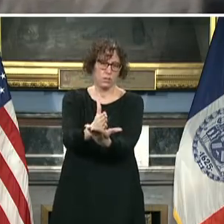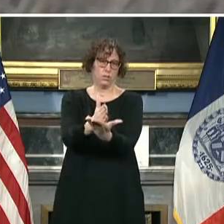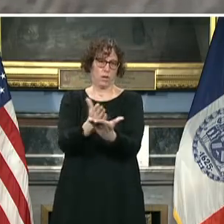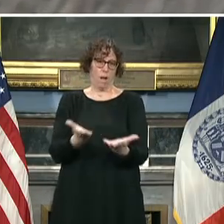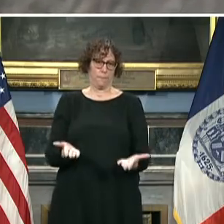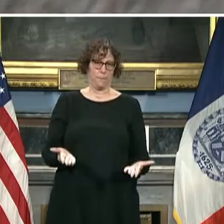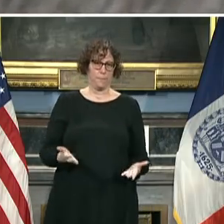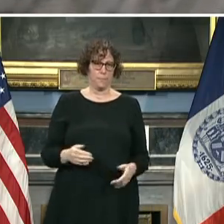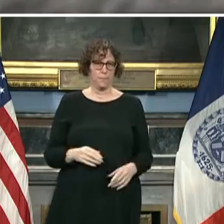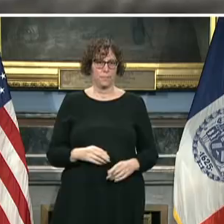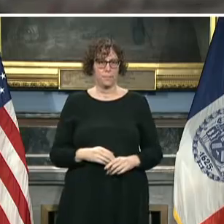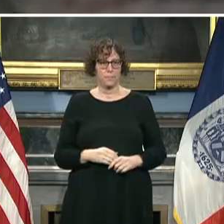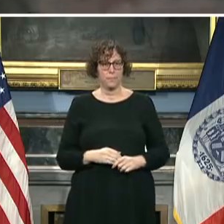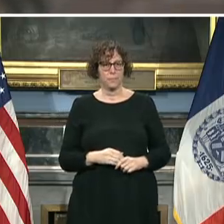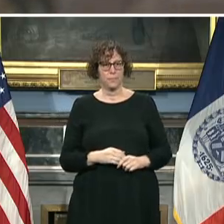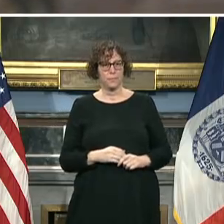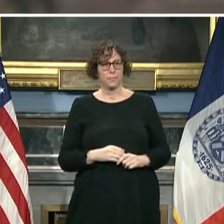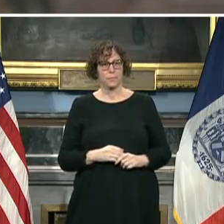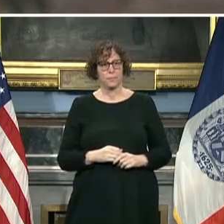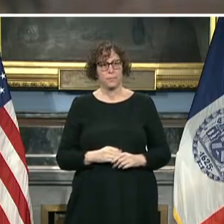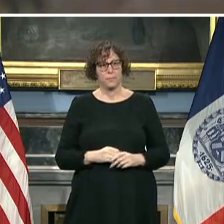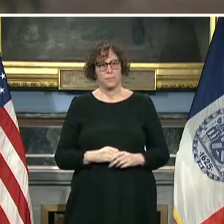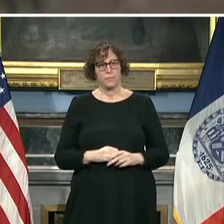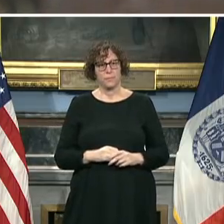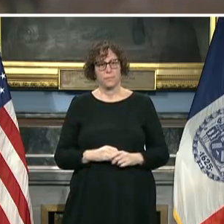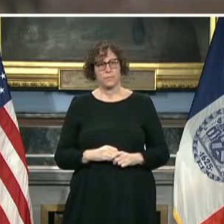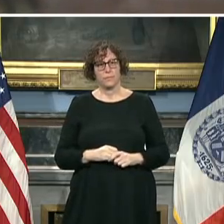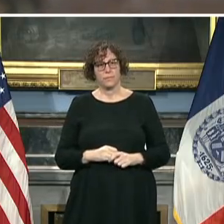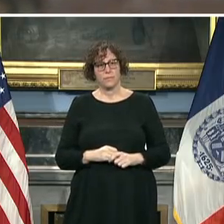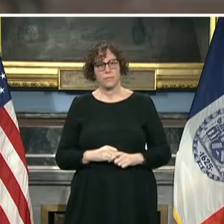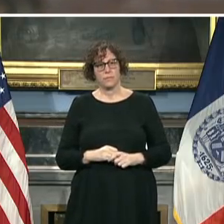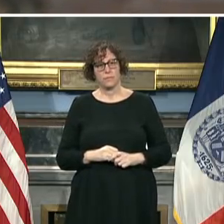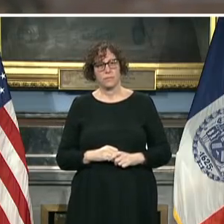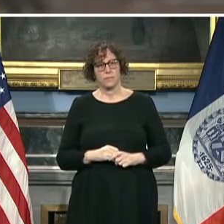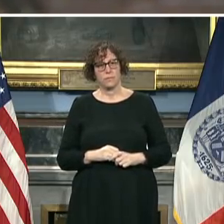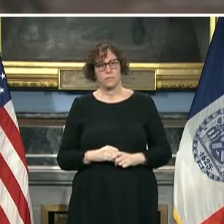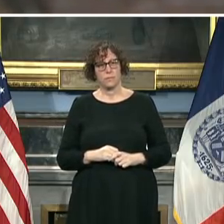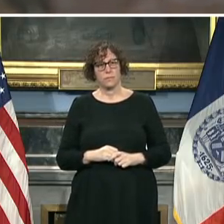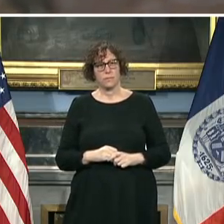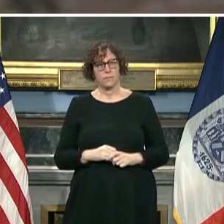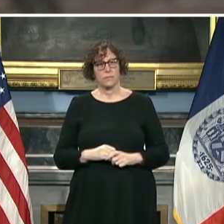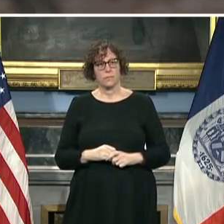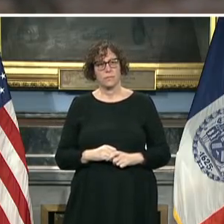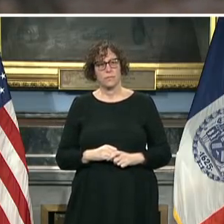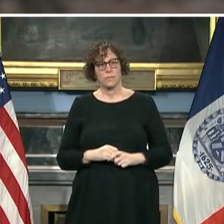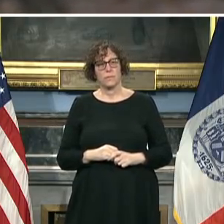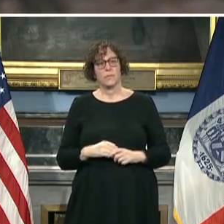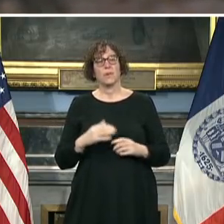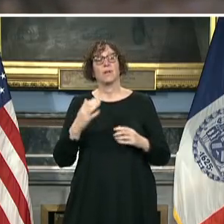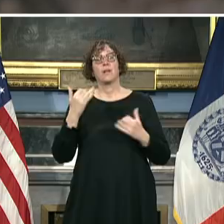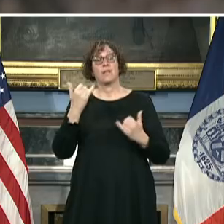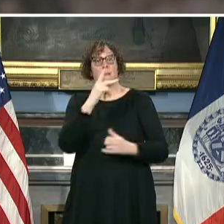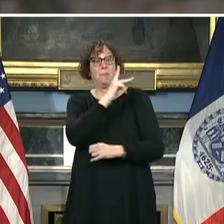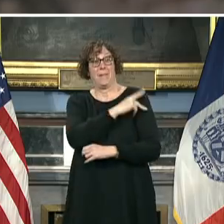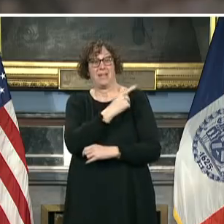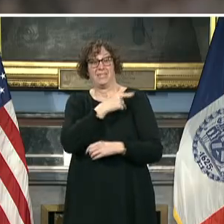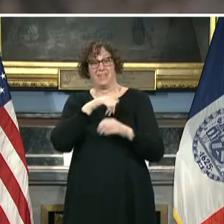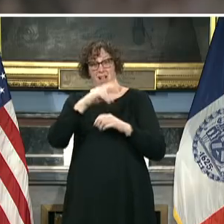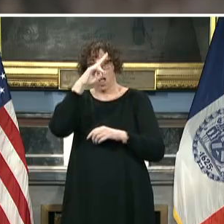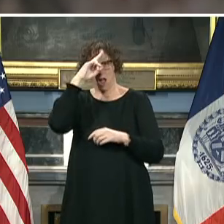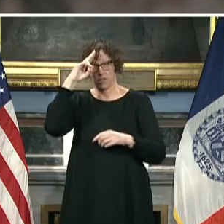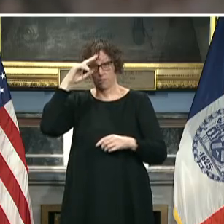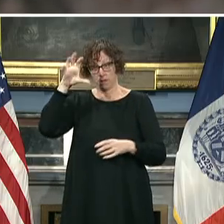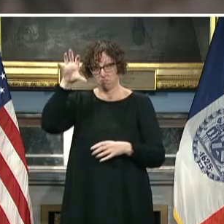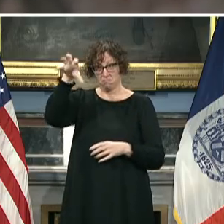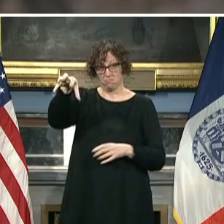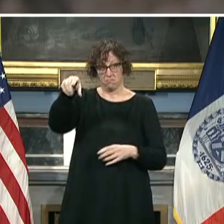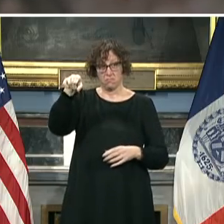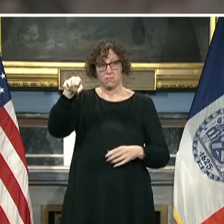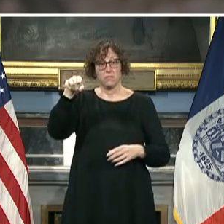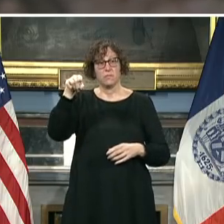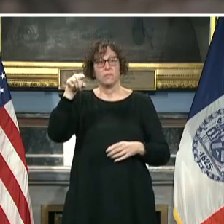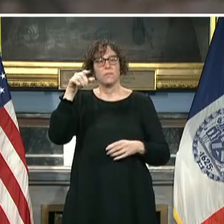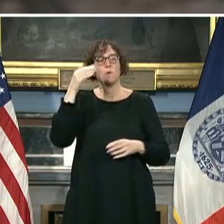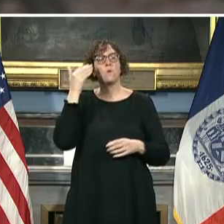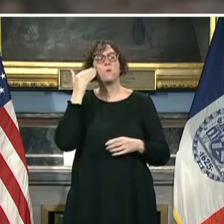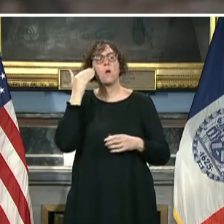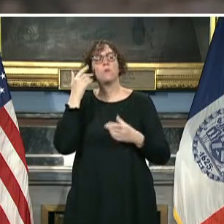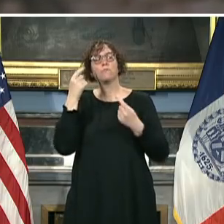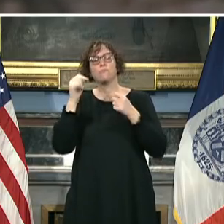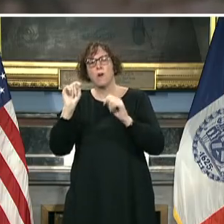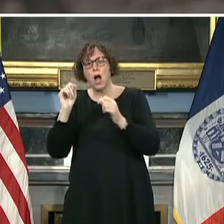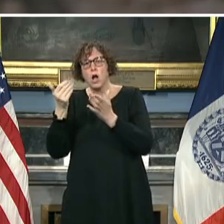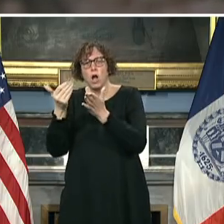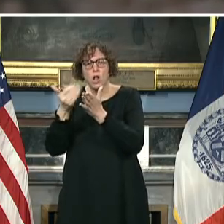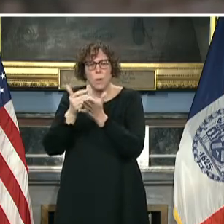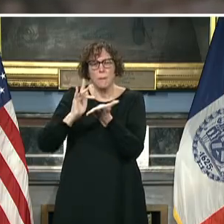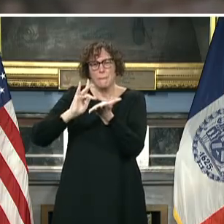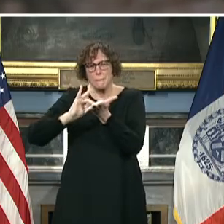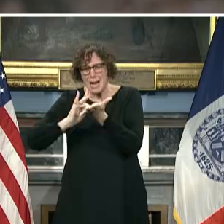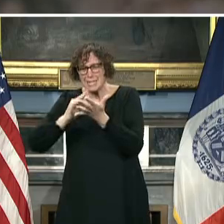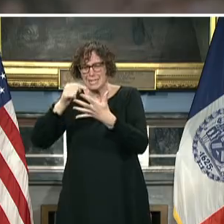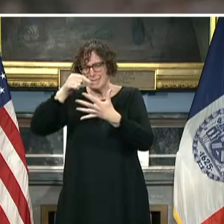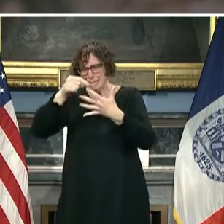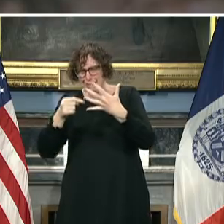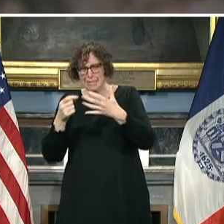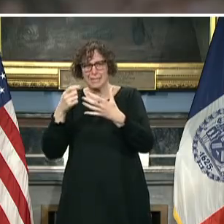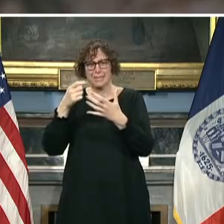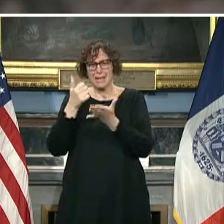IRE